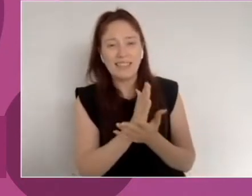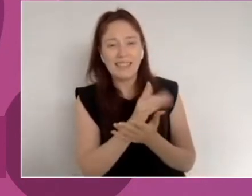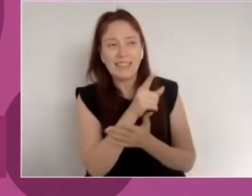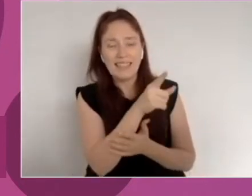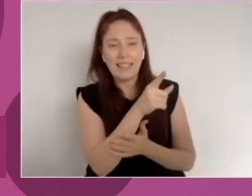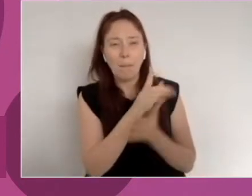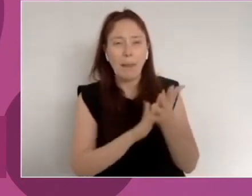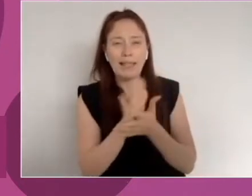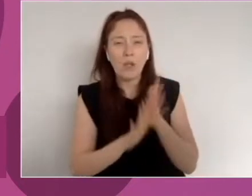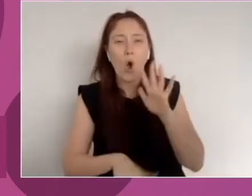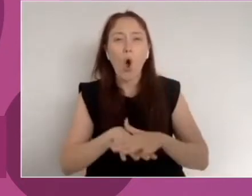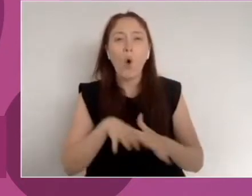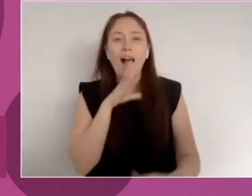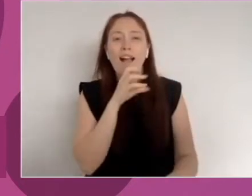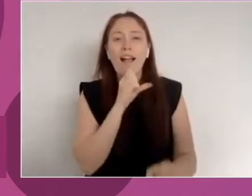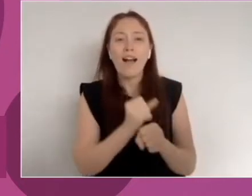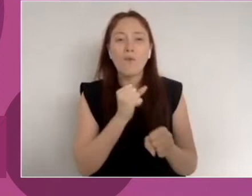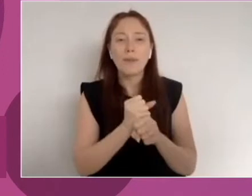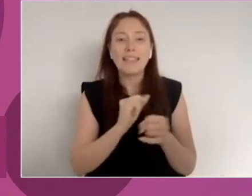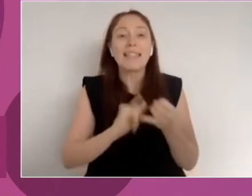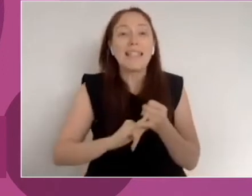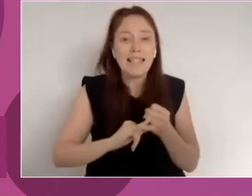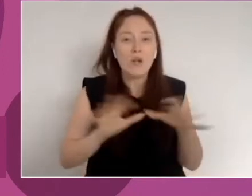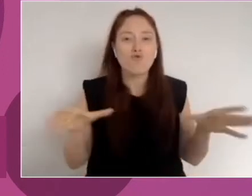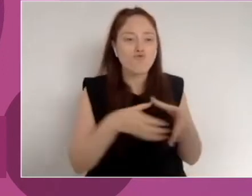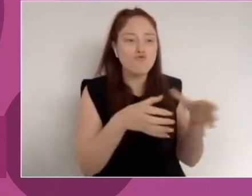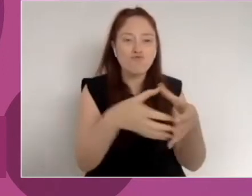and I stopped and thought - he's absolutely right. Whole of Government has been traditionally